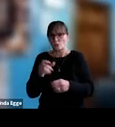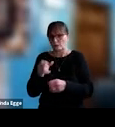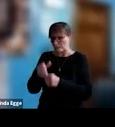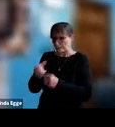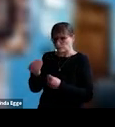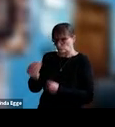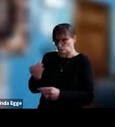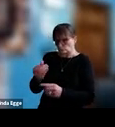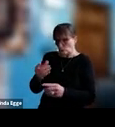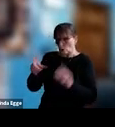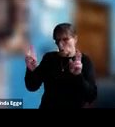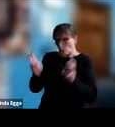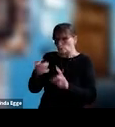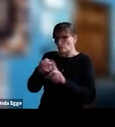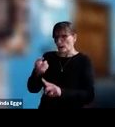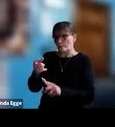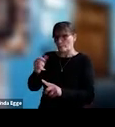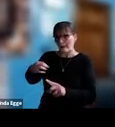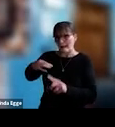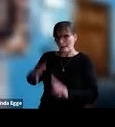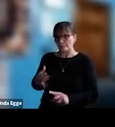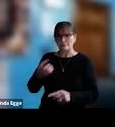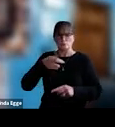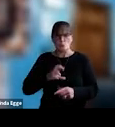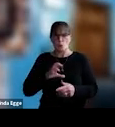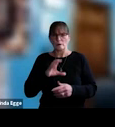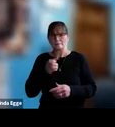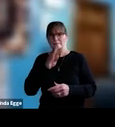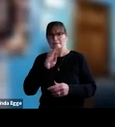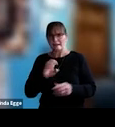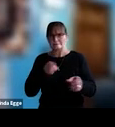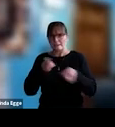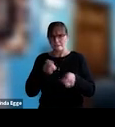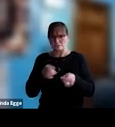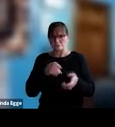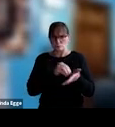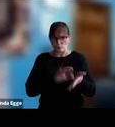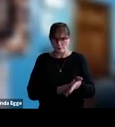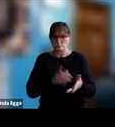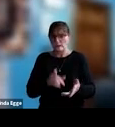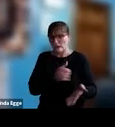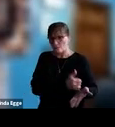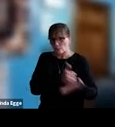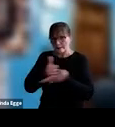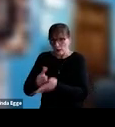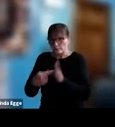or quotes from treatment or case management records. So if we can help illustrate that these symptoms